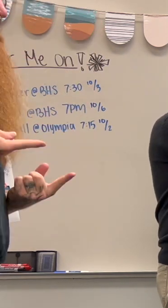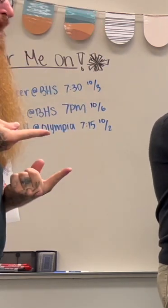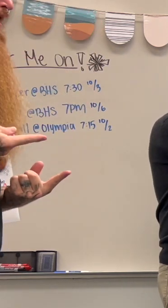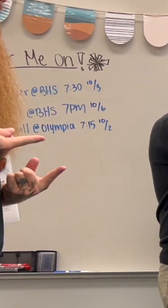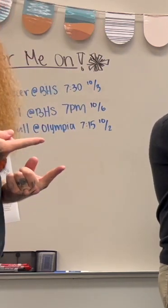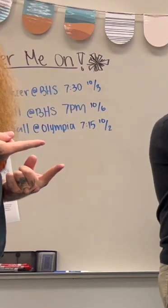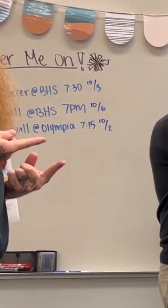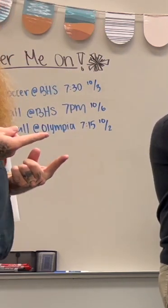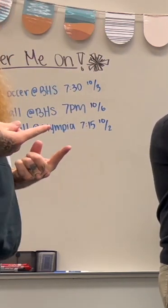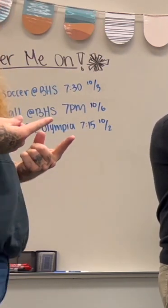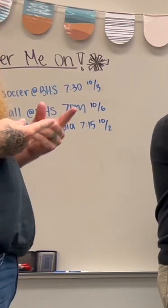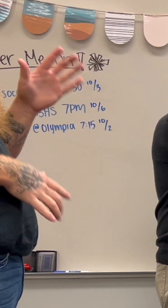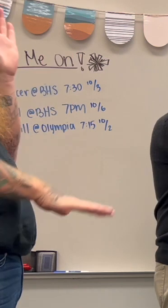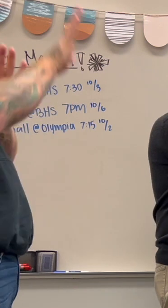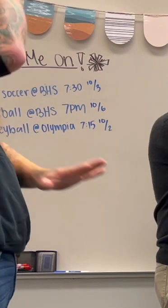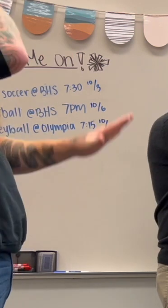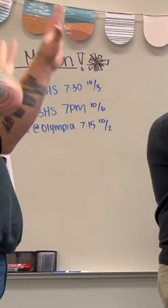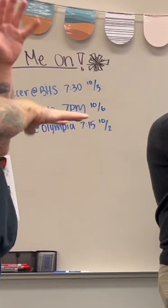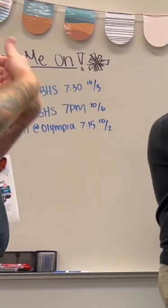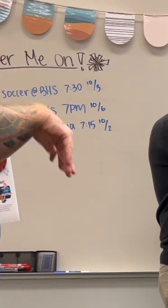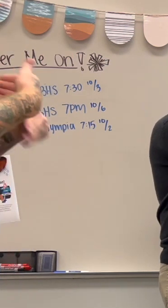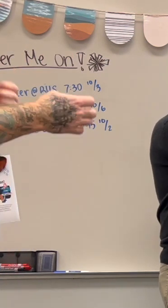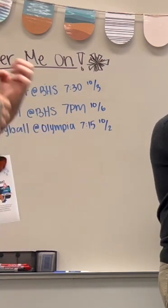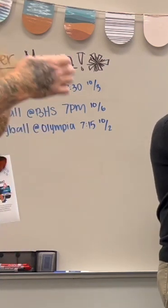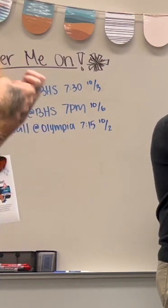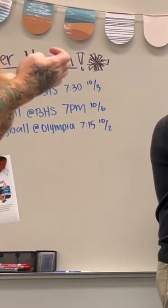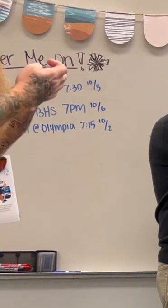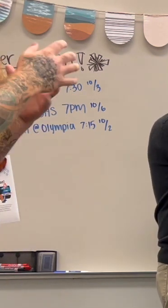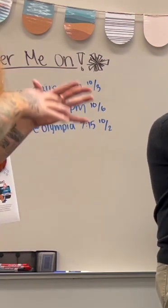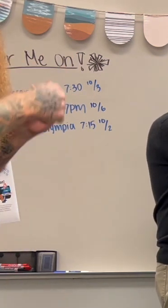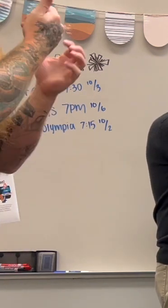been a roller coaster of emotions um adopting something new means that there's a lot of like